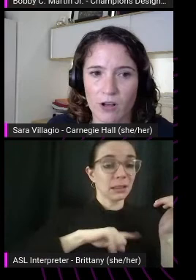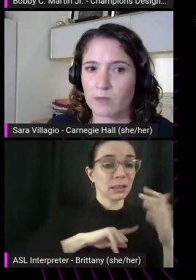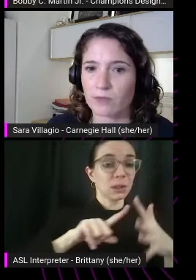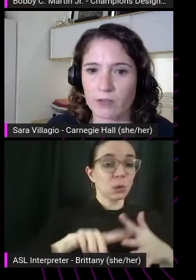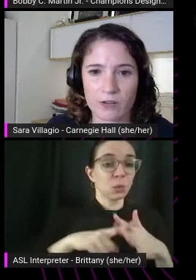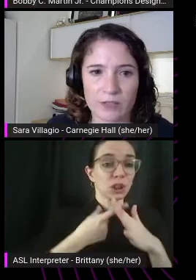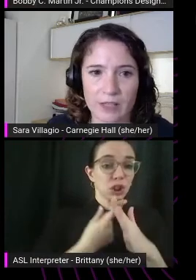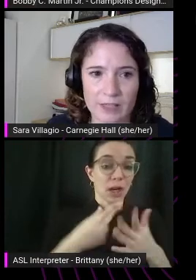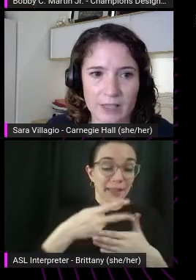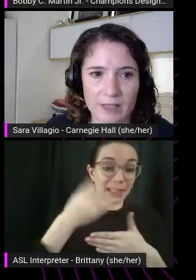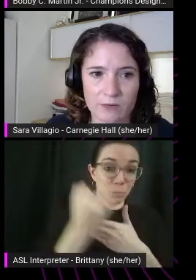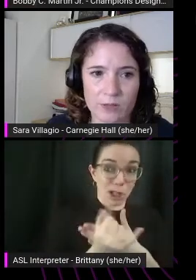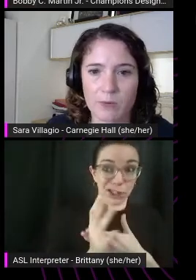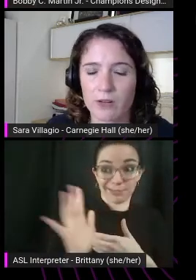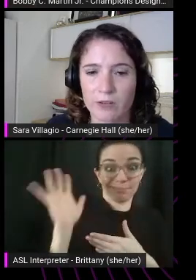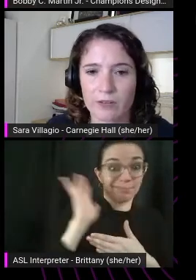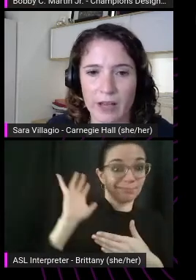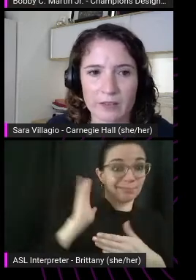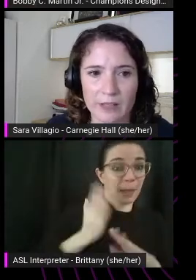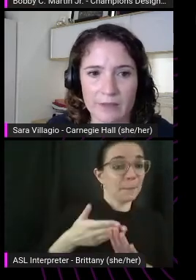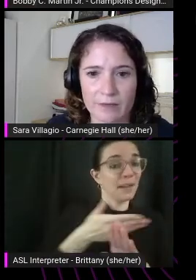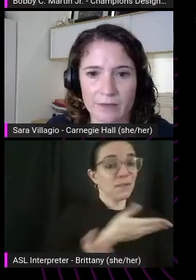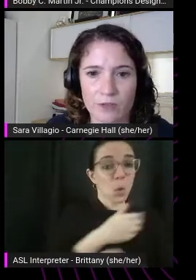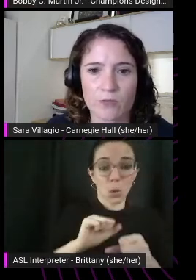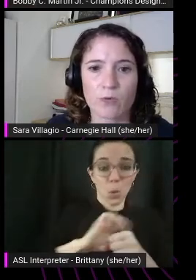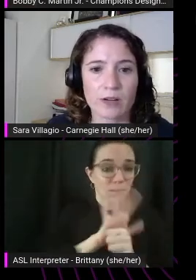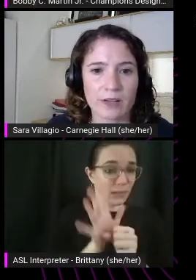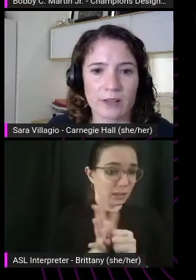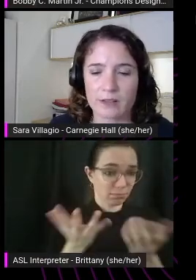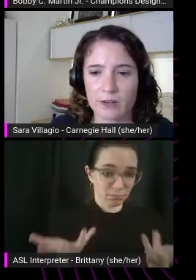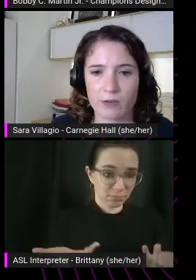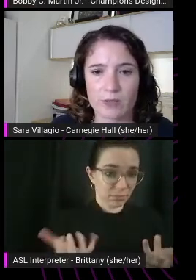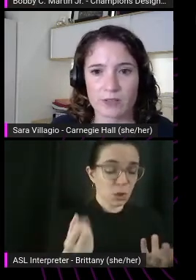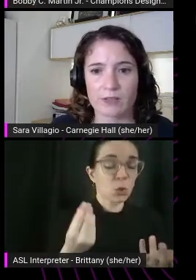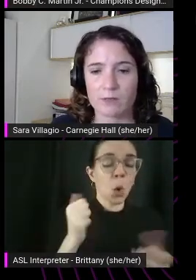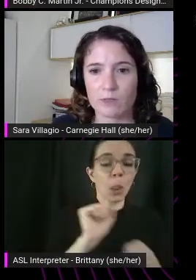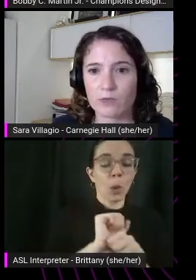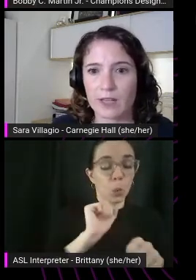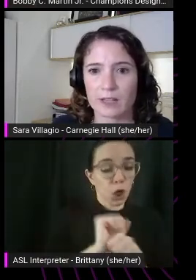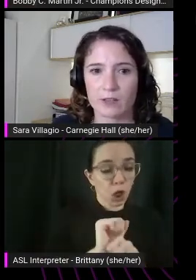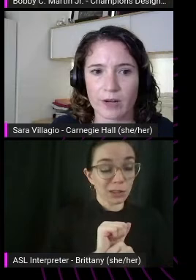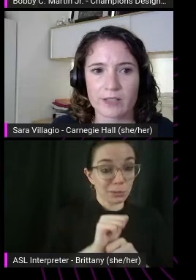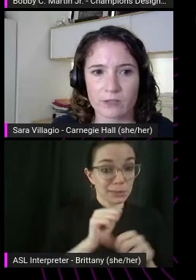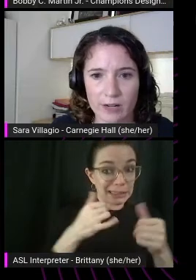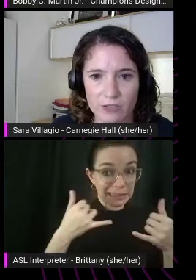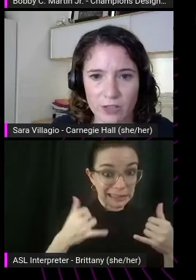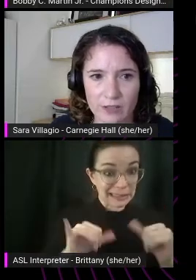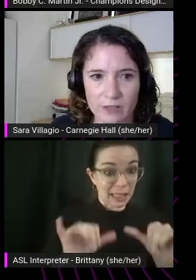long before Covid-19 was part of our reality. So the work, you know, was it still moving in the right direction?